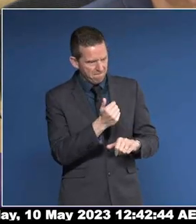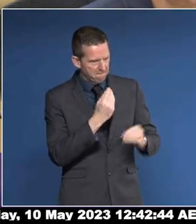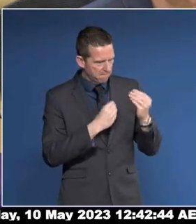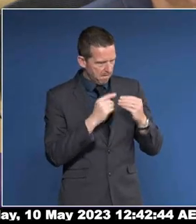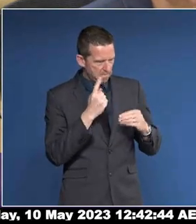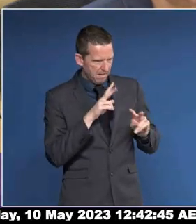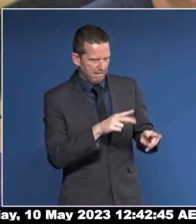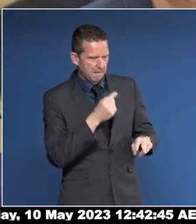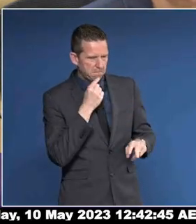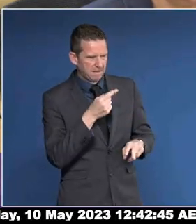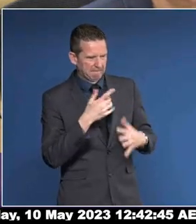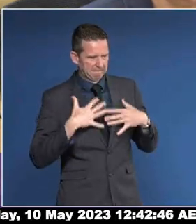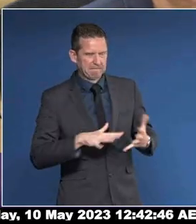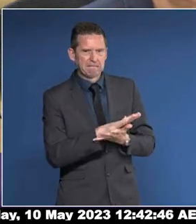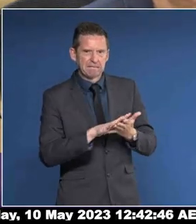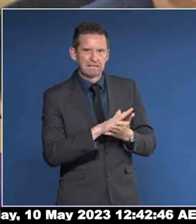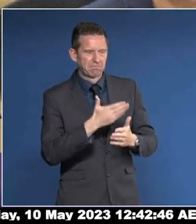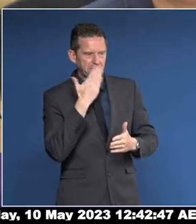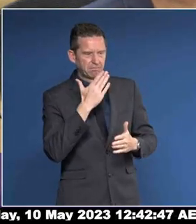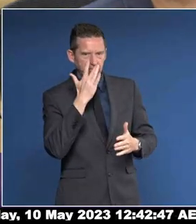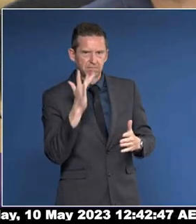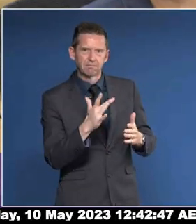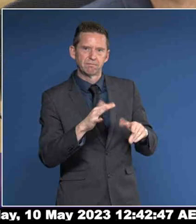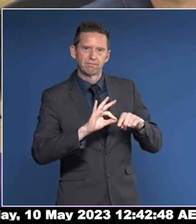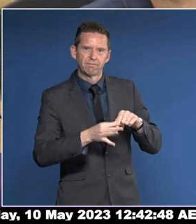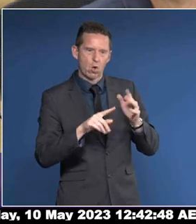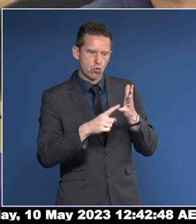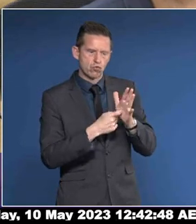urine.' So, that might reflect the observations made by the police officers?